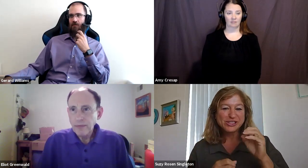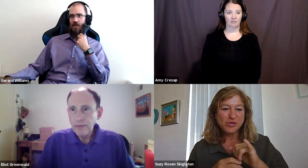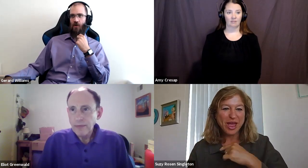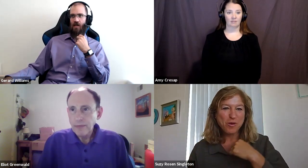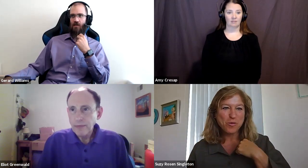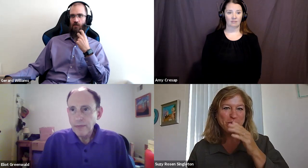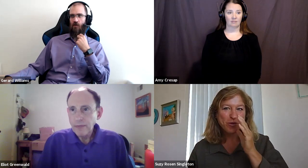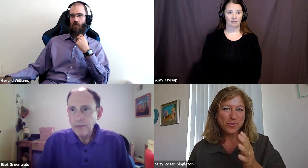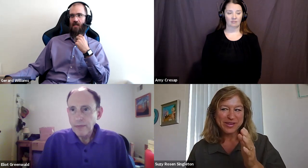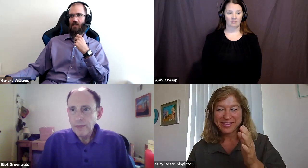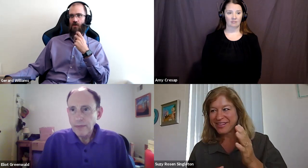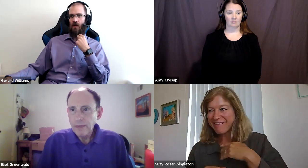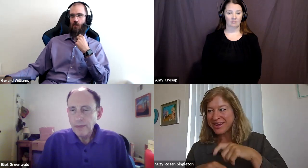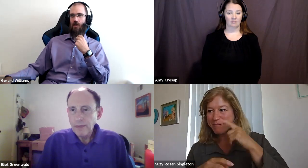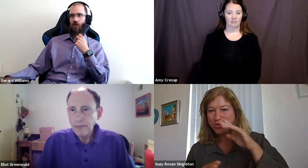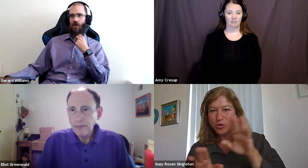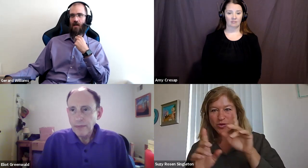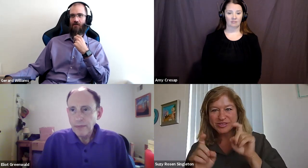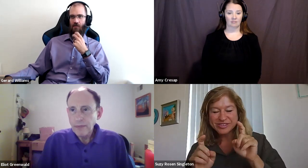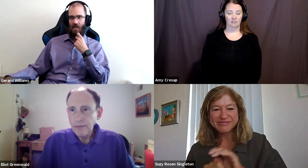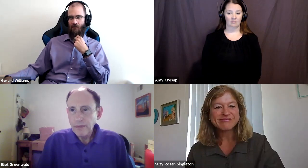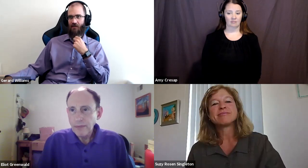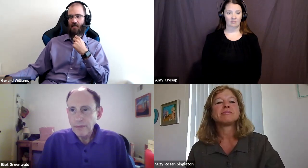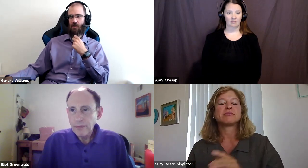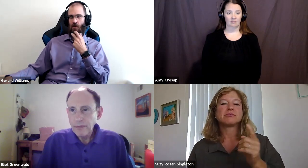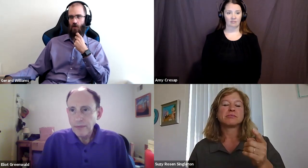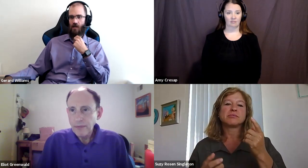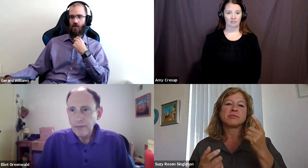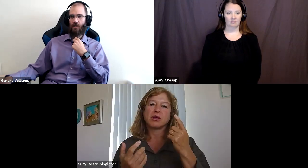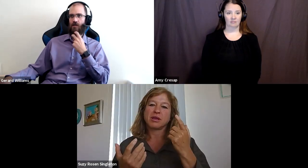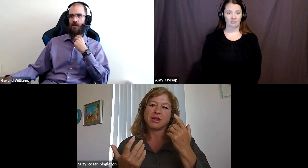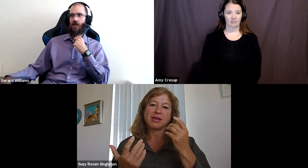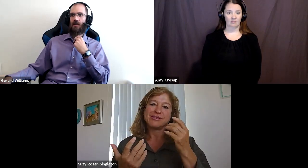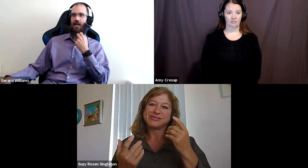I'm going to try to move quickly so that we will have some time left to answer your questions.